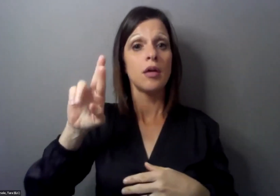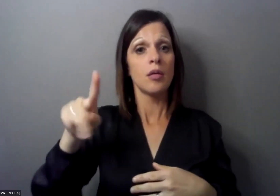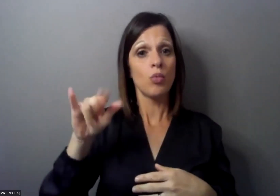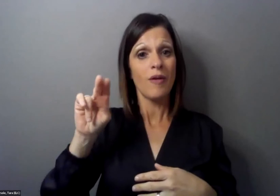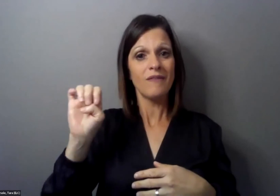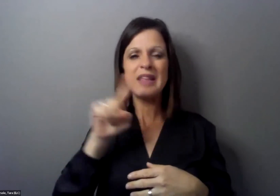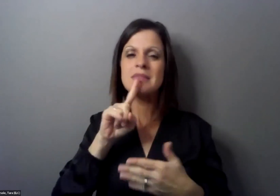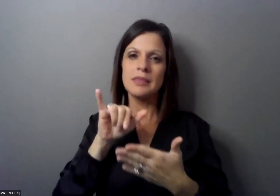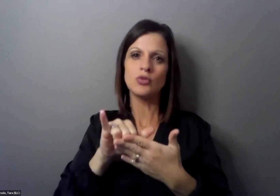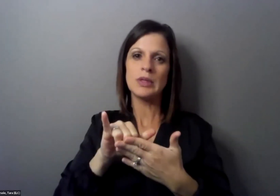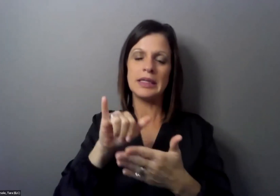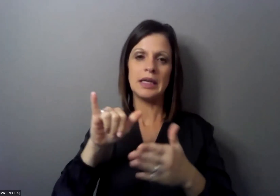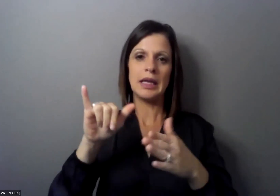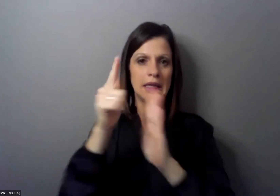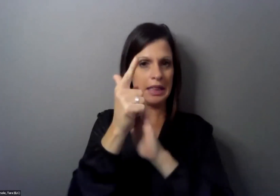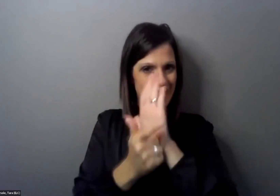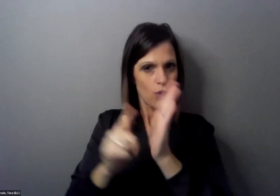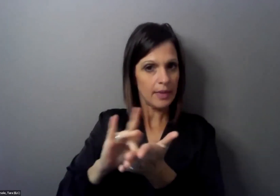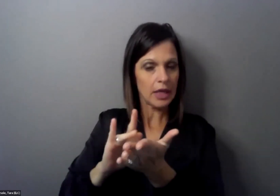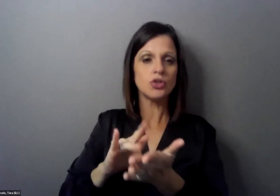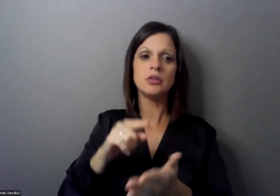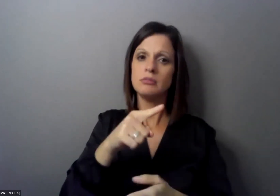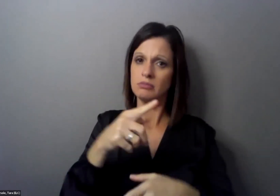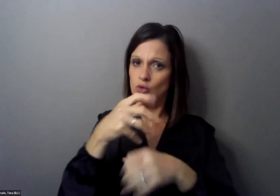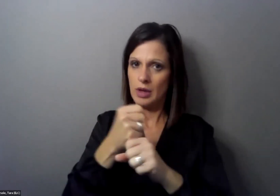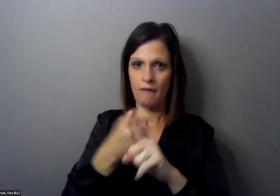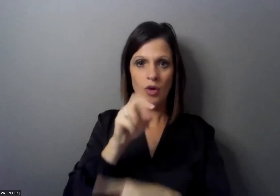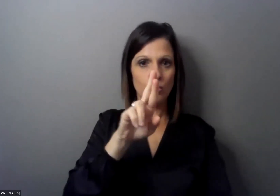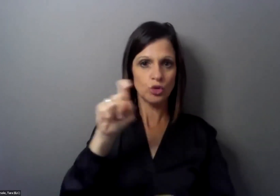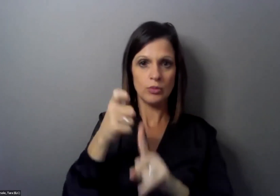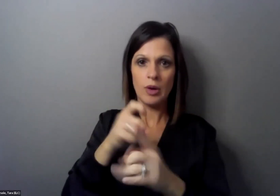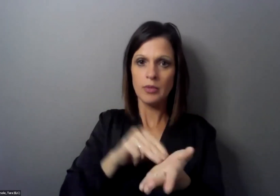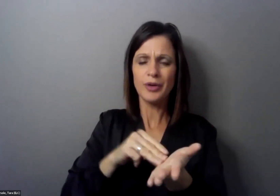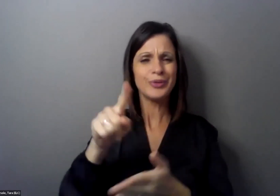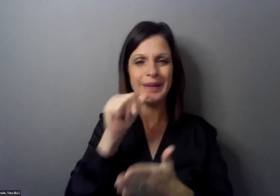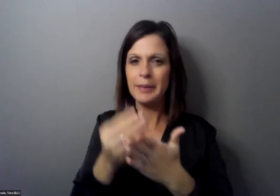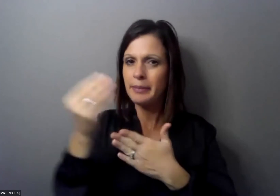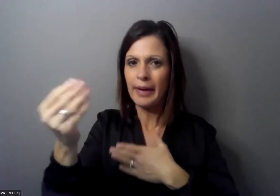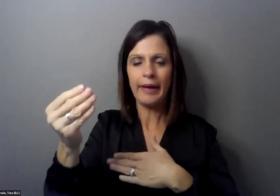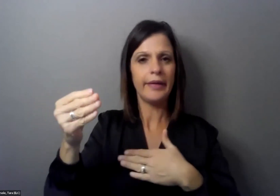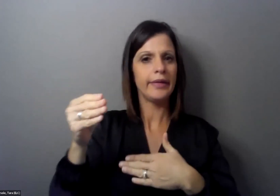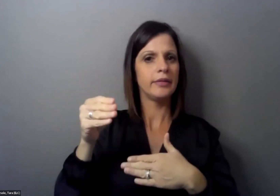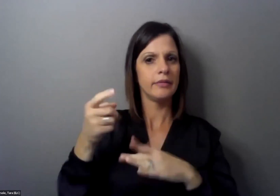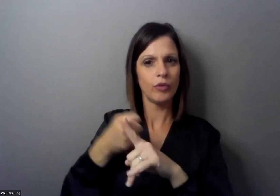obtained by prescription from the doctor and is not something you bought off the street or is a product or mixed product